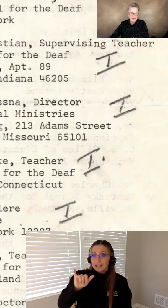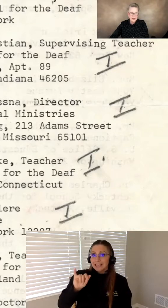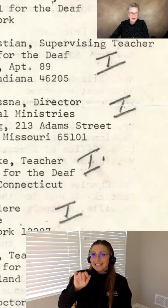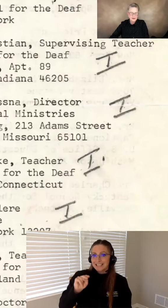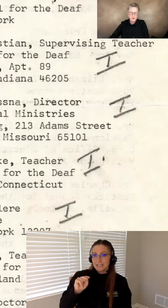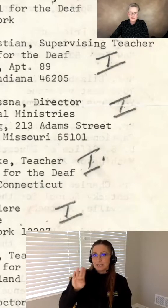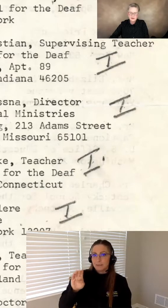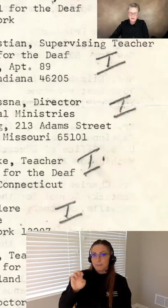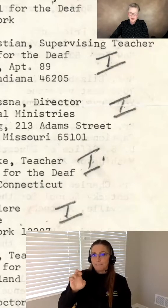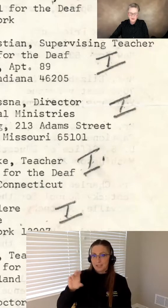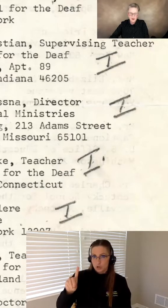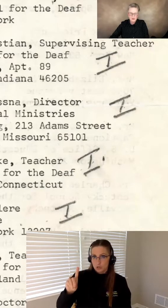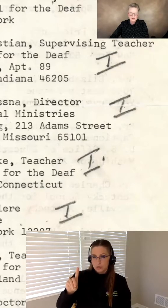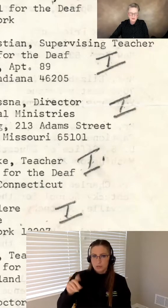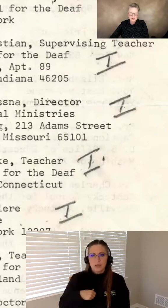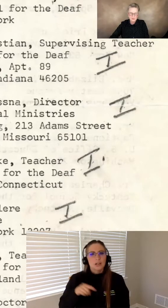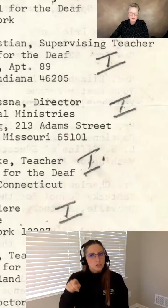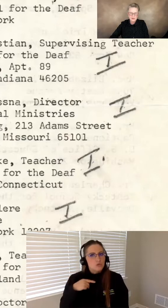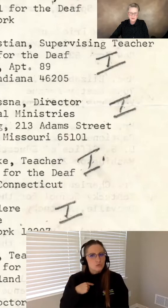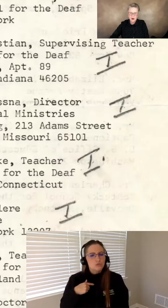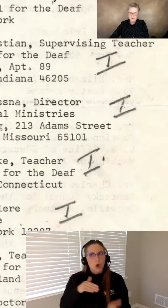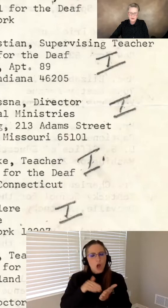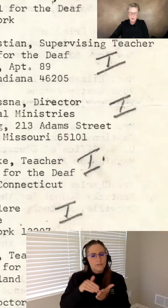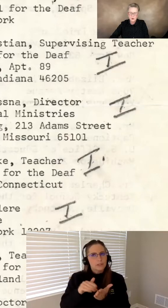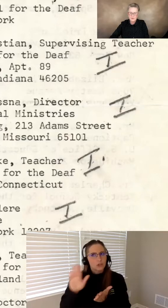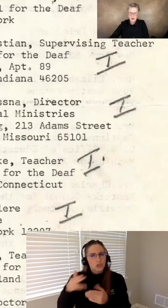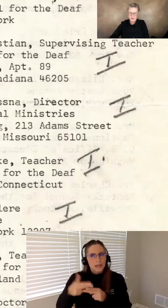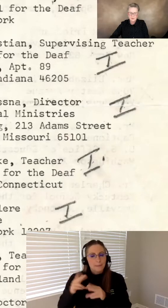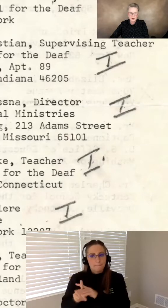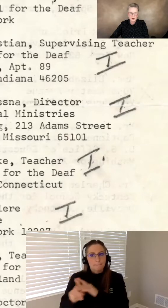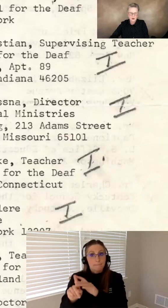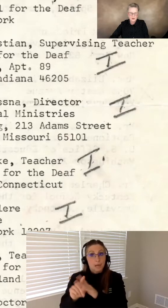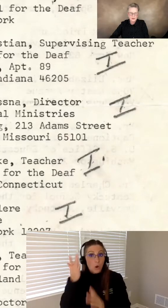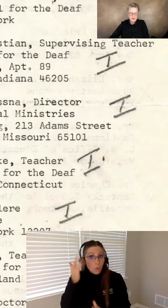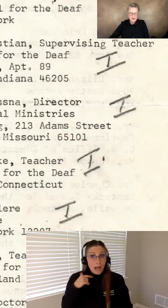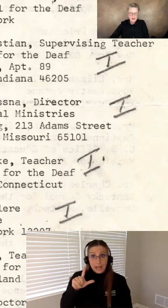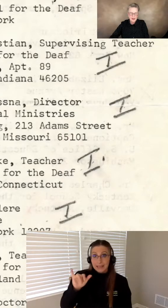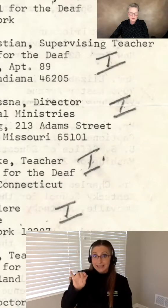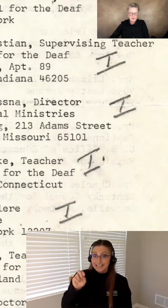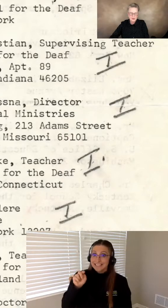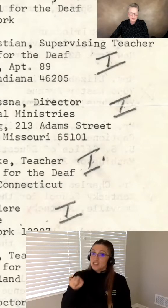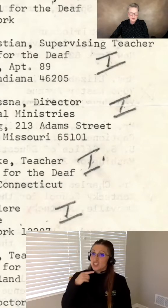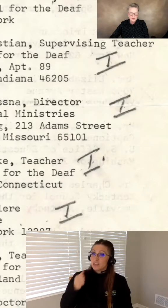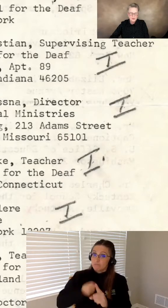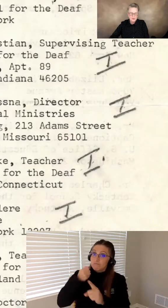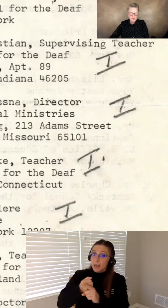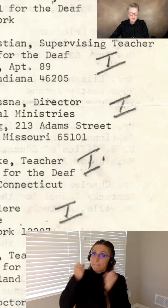and you'll hear a lot about Lillian because a lot of people were impacted by her and